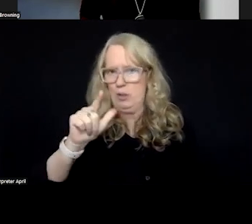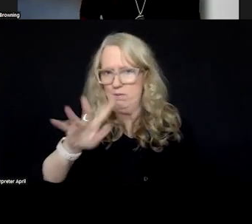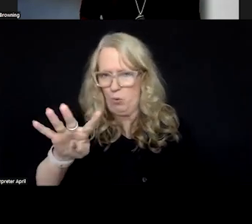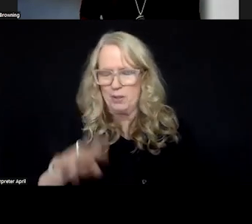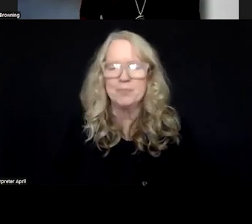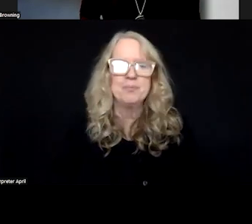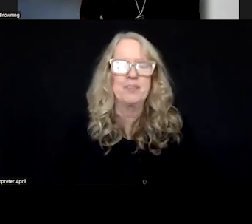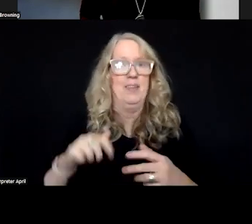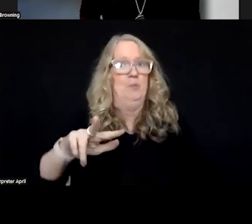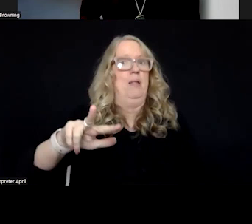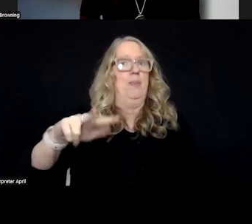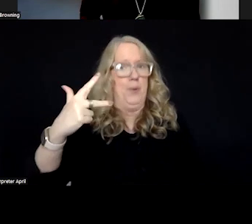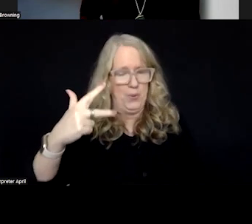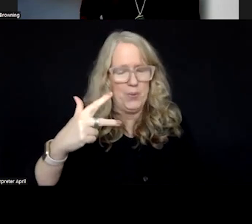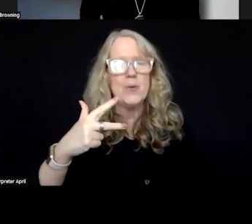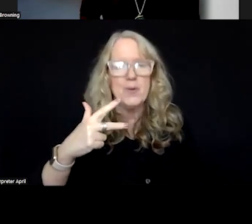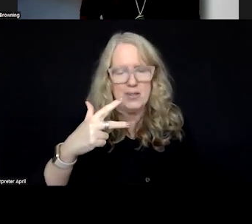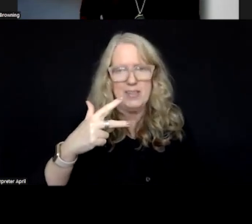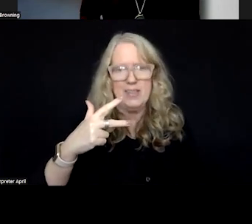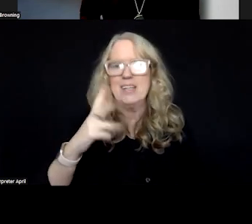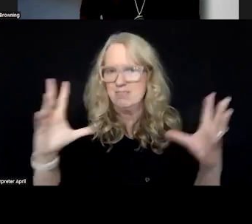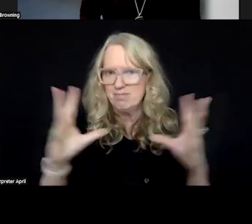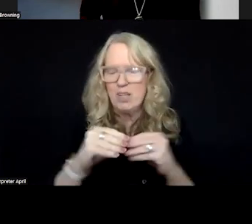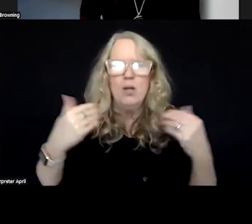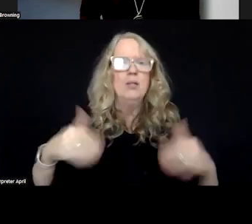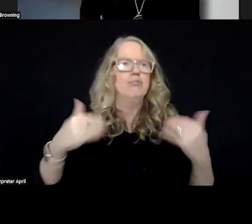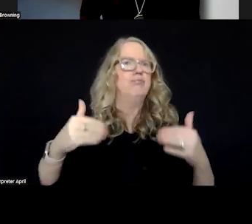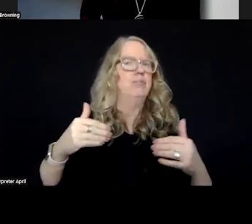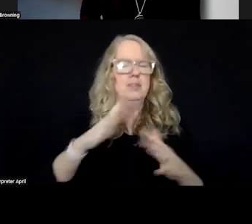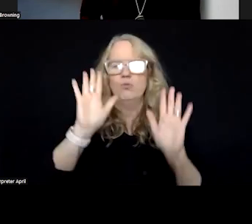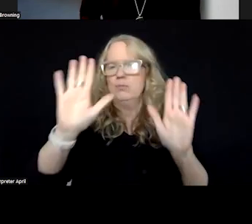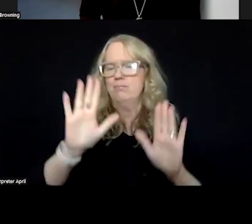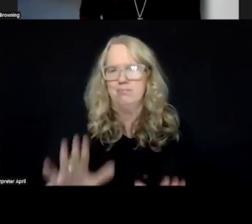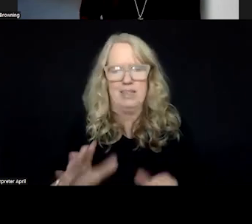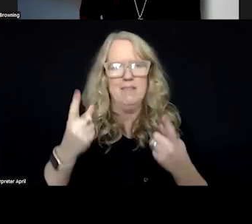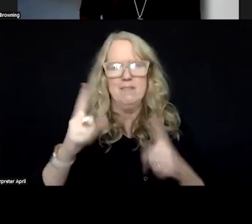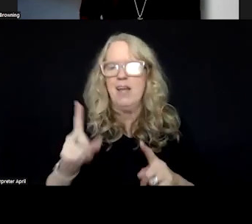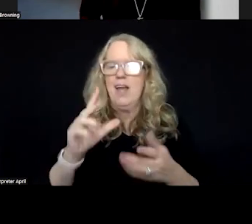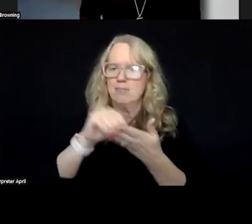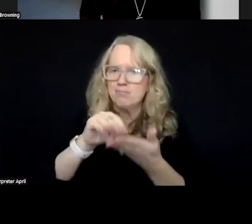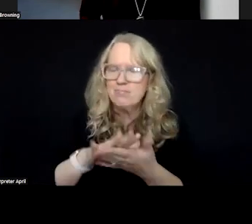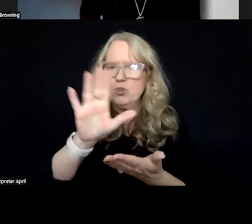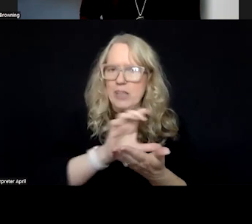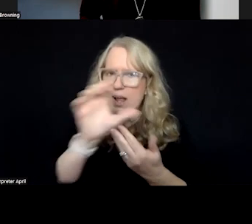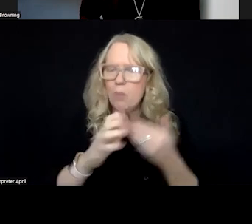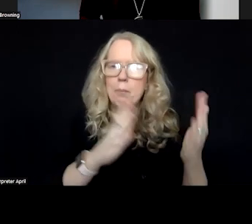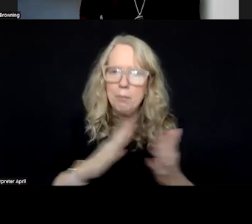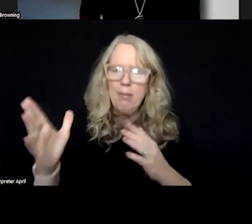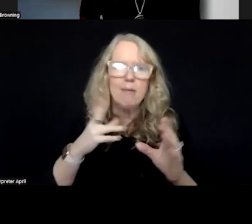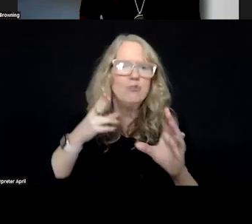THIRD ONE THAT HAS BEEN DONE. MARK YOUR CALENDARS FOR THAT.